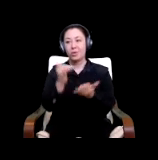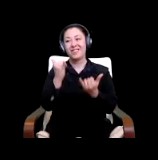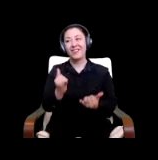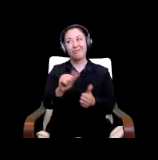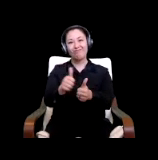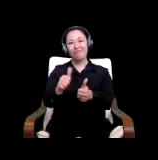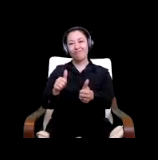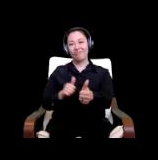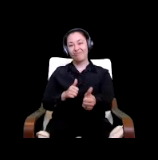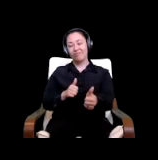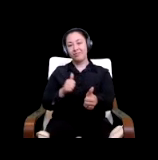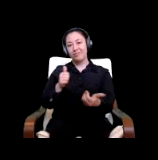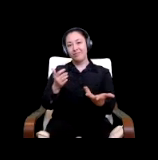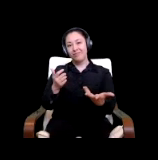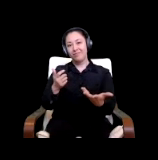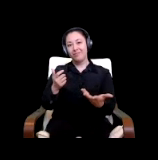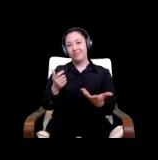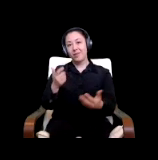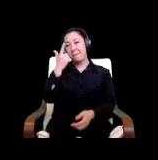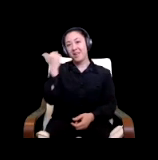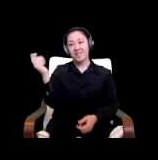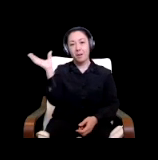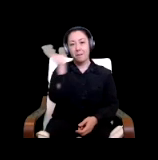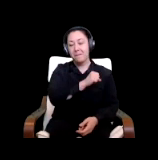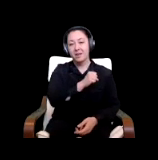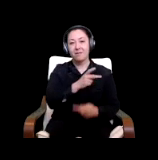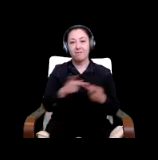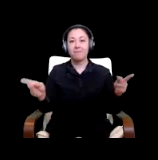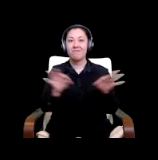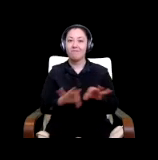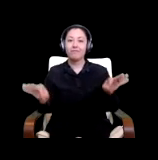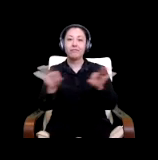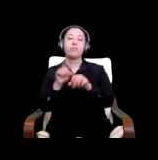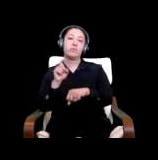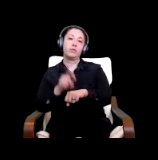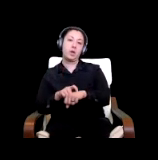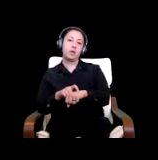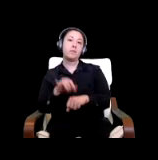really crucial times. And that is one of the reasons that early intervention is extremely